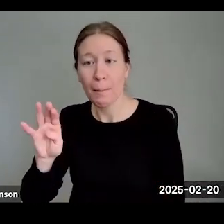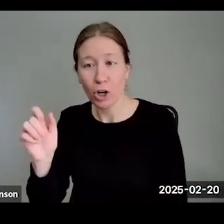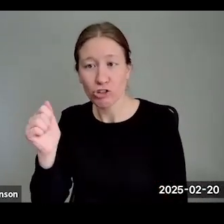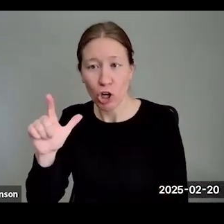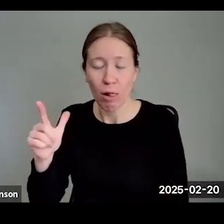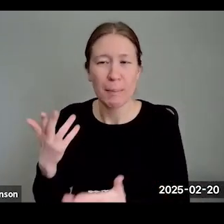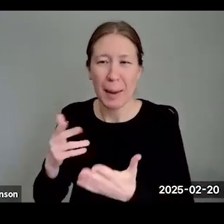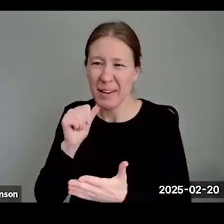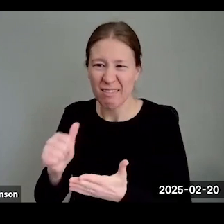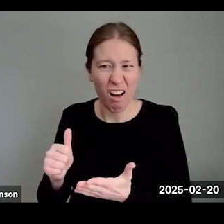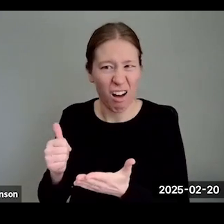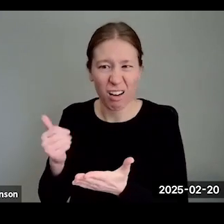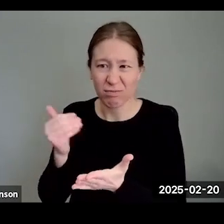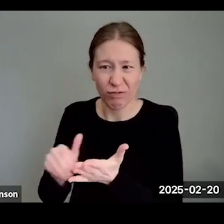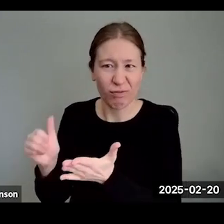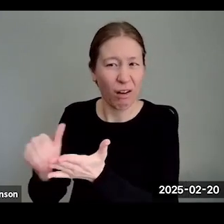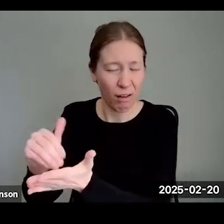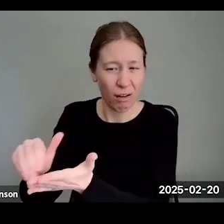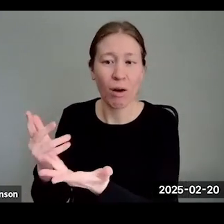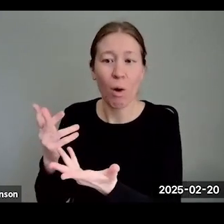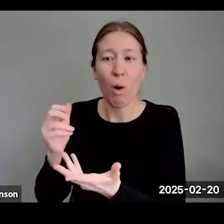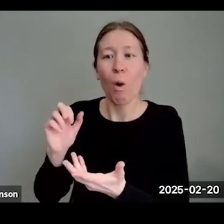or even when substituting in part of another job.